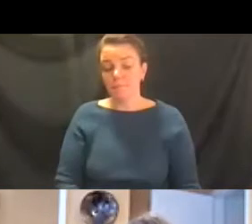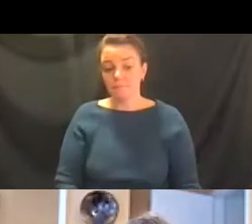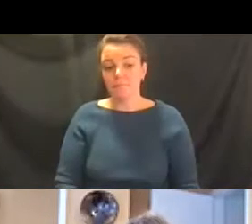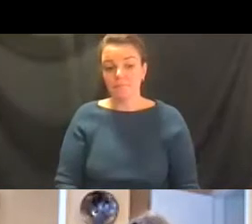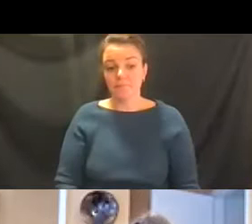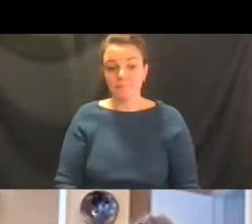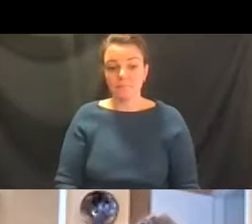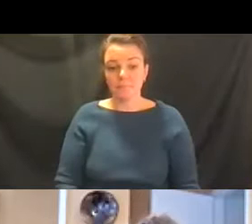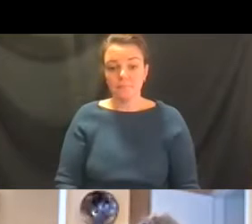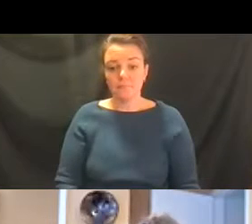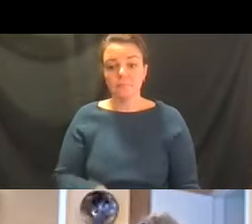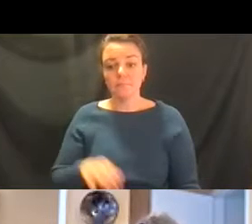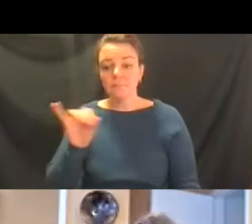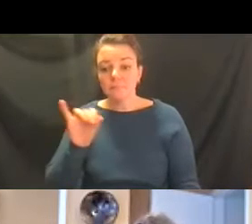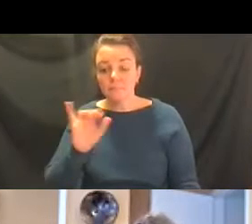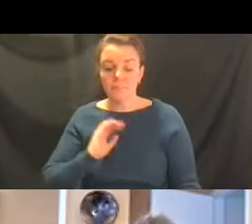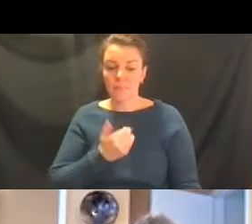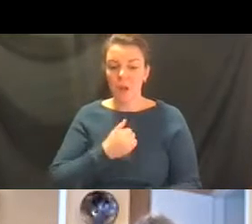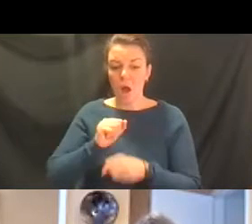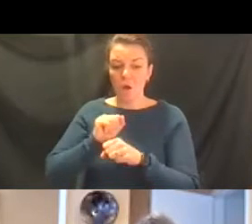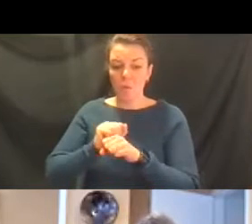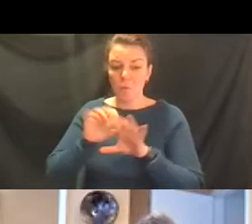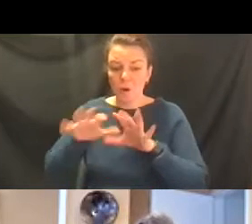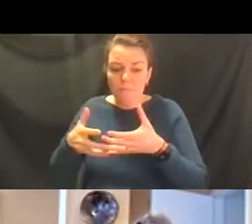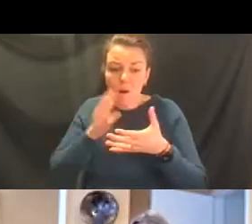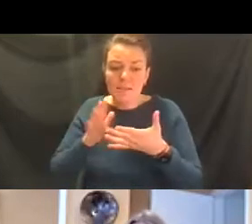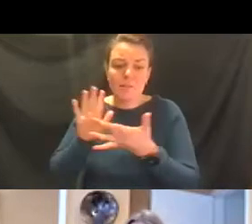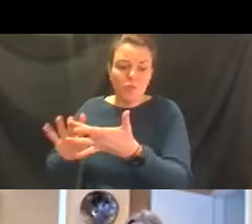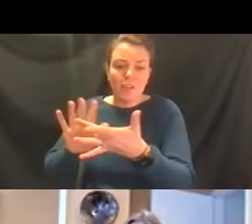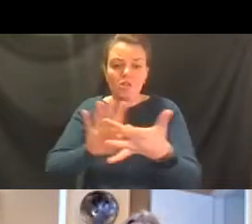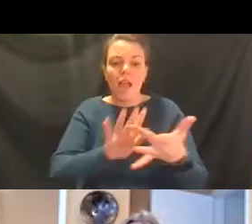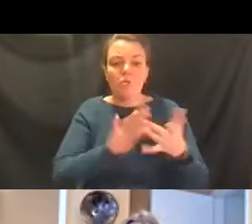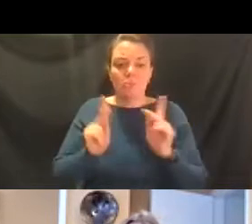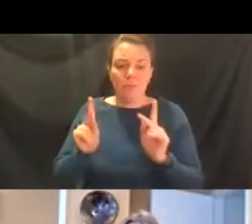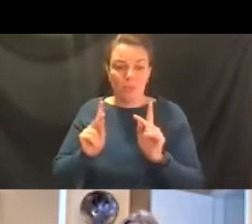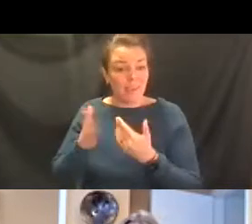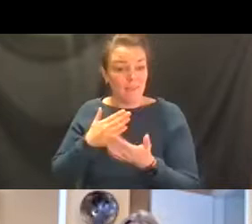our workforce has done an incredible job to reach out to folks even when they are at home to keep